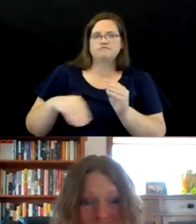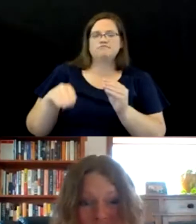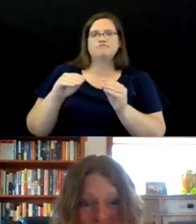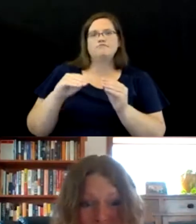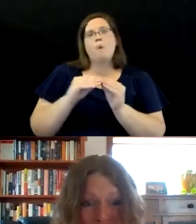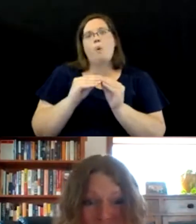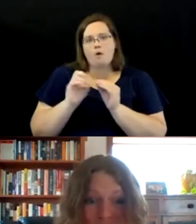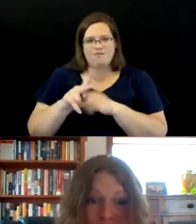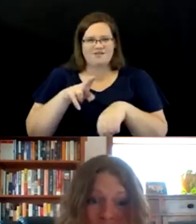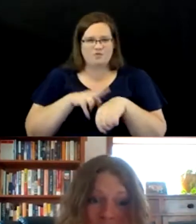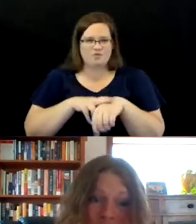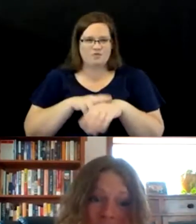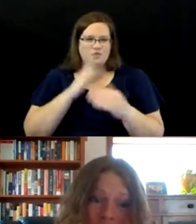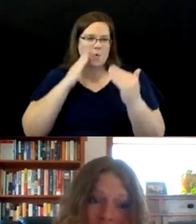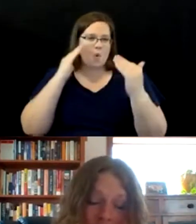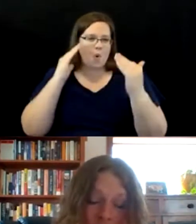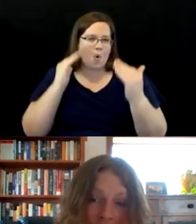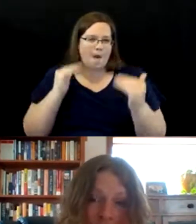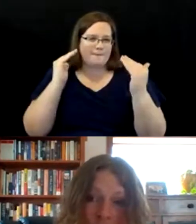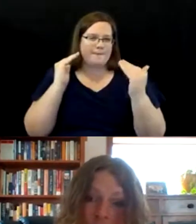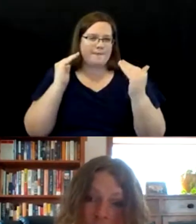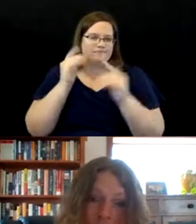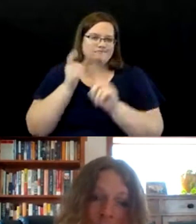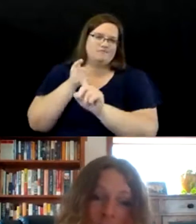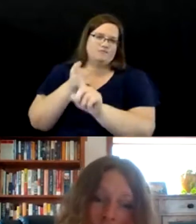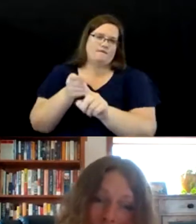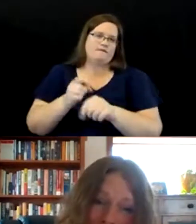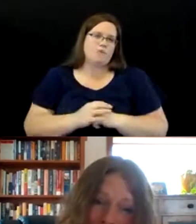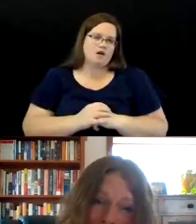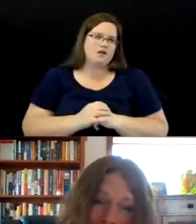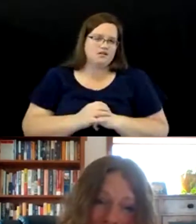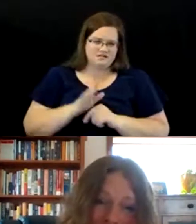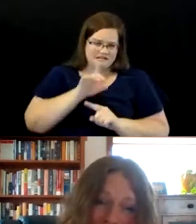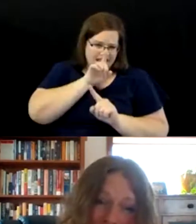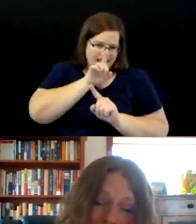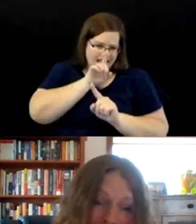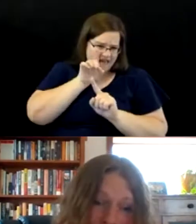is really what we're hoping for in driving toward. So does that answer your question, Katharine?